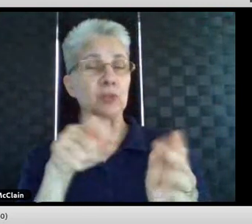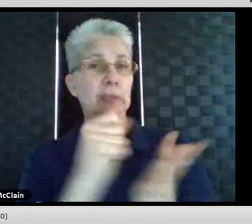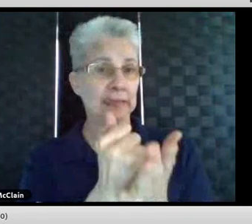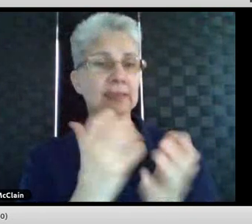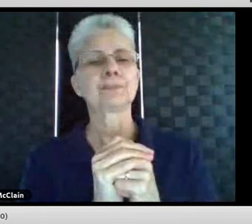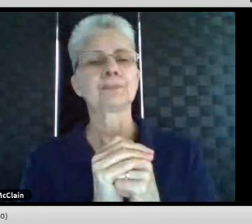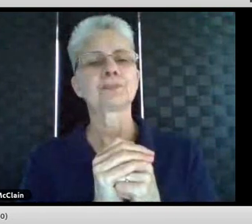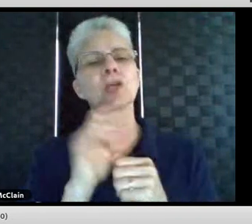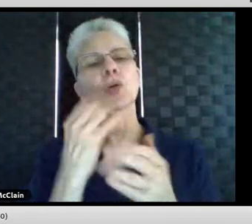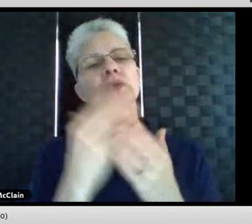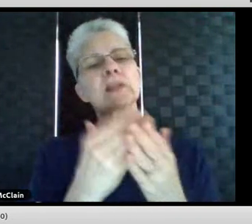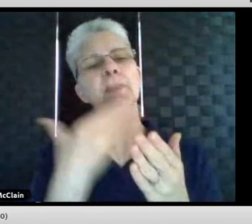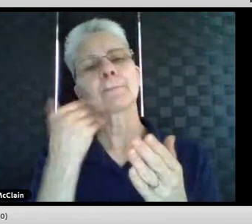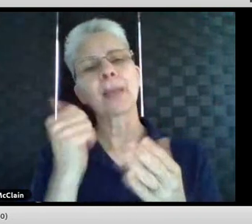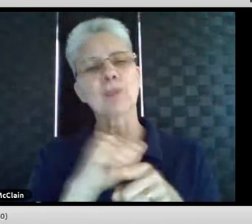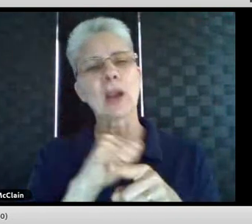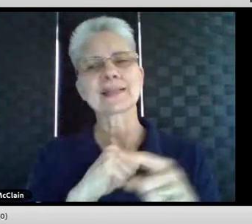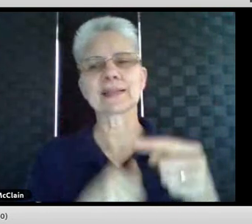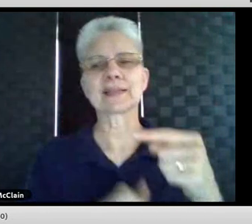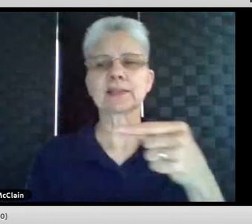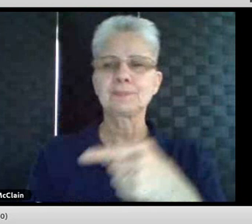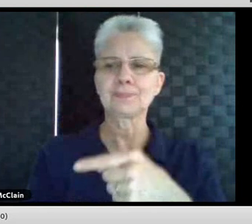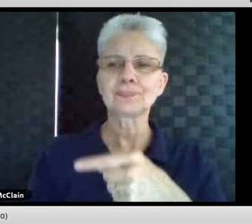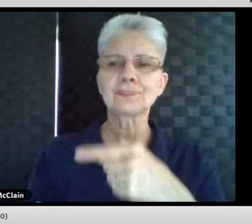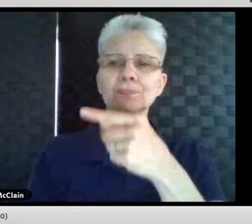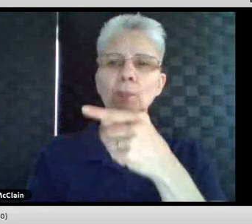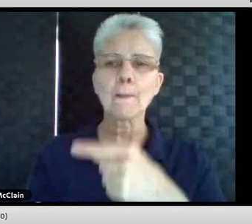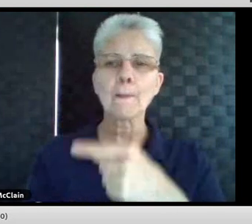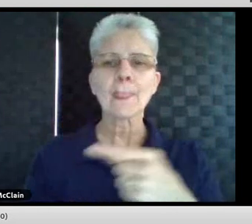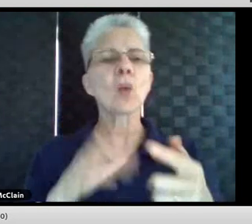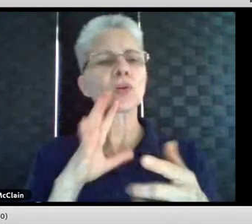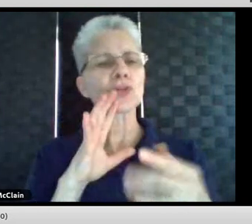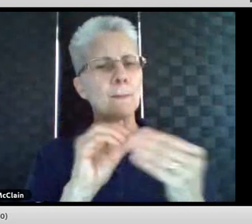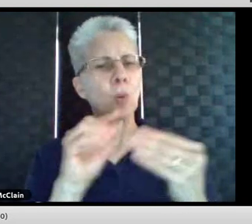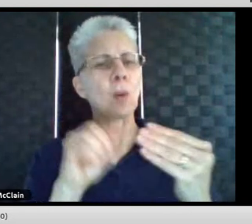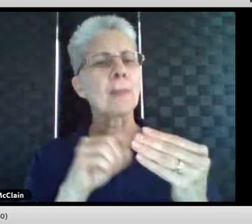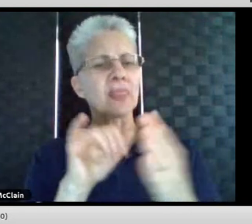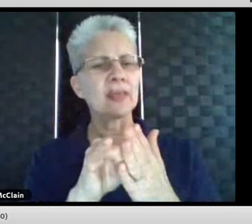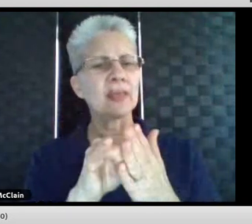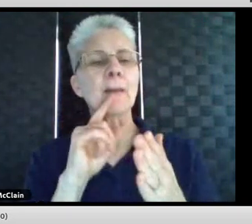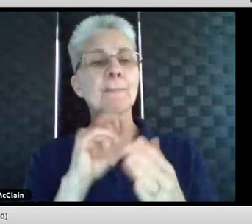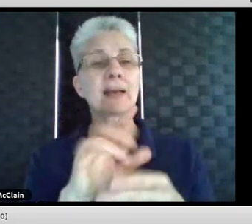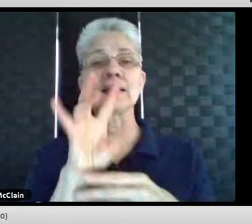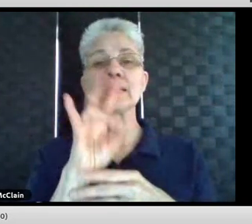So some of the best practices, you know, and we'll talk a little bit more about this. This is seven best practices.